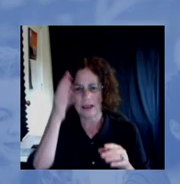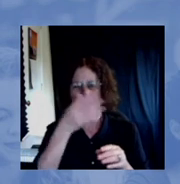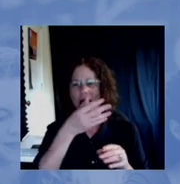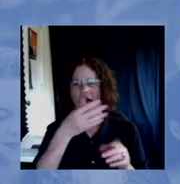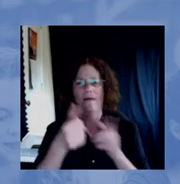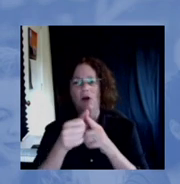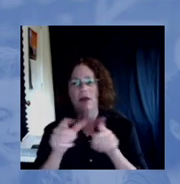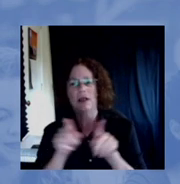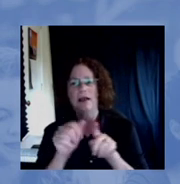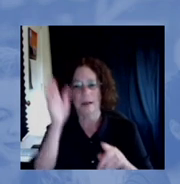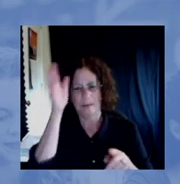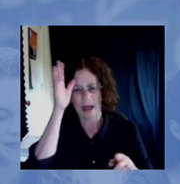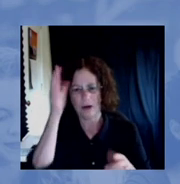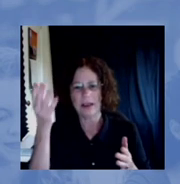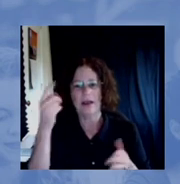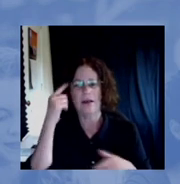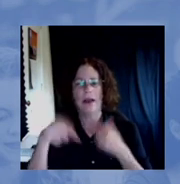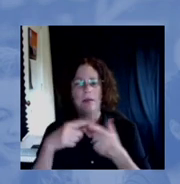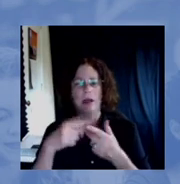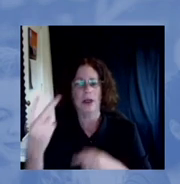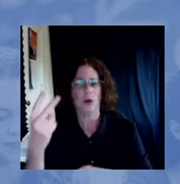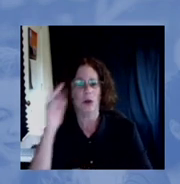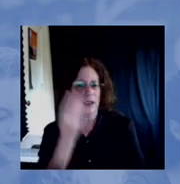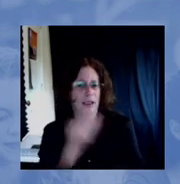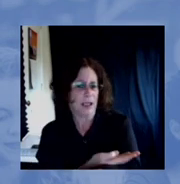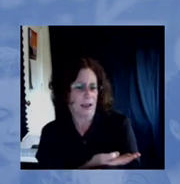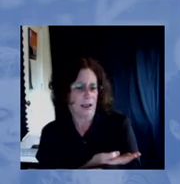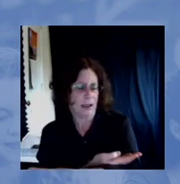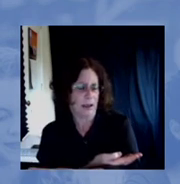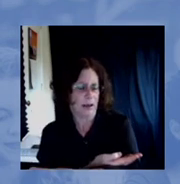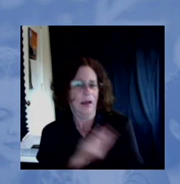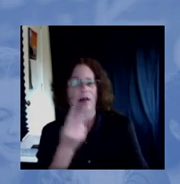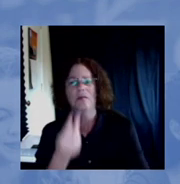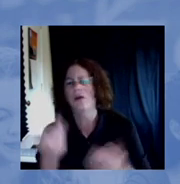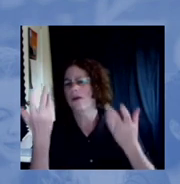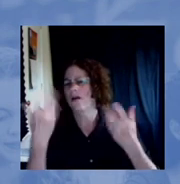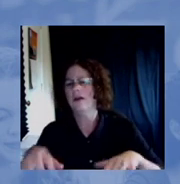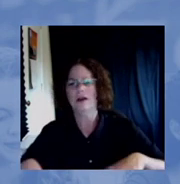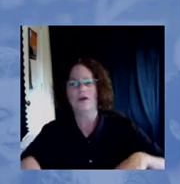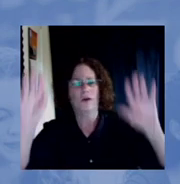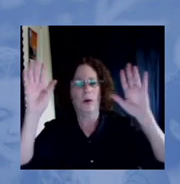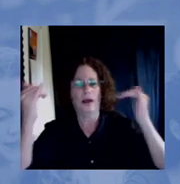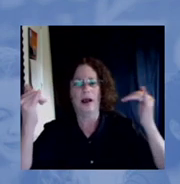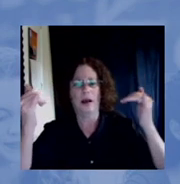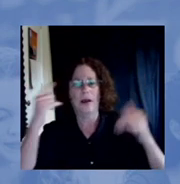THINKING ABOUT MY TWO SONS, THEY'RE BOTH GROWN MEN NOW, BUT THINKING ABOUT THEIR HIGH SCHOOL